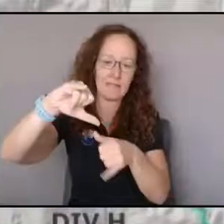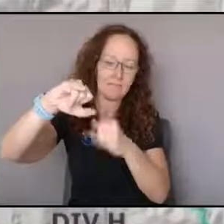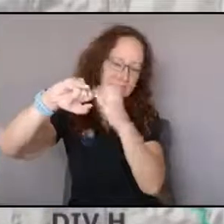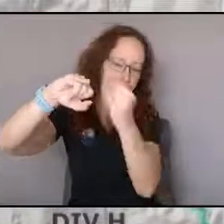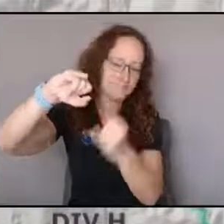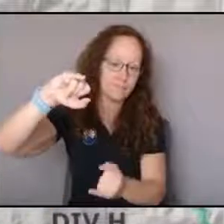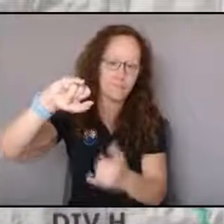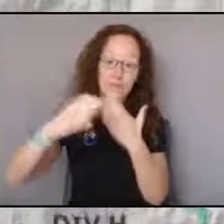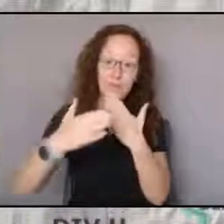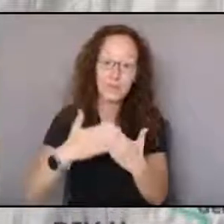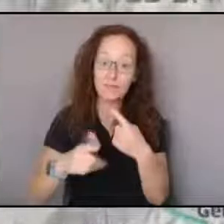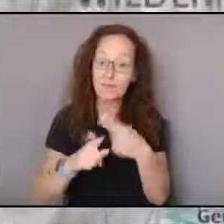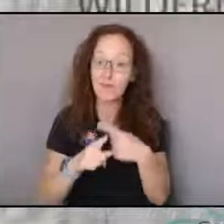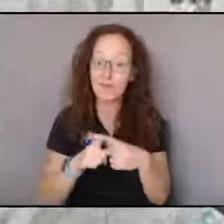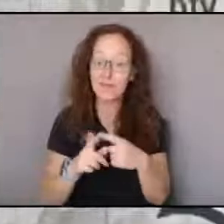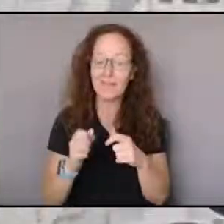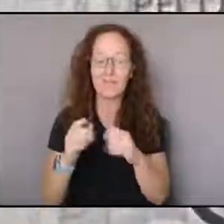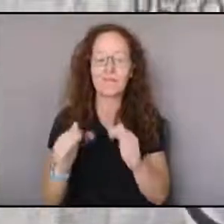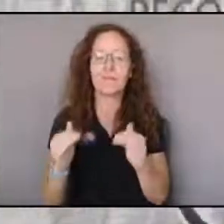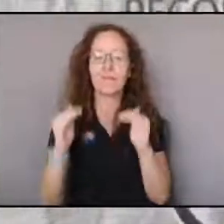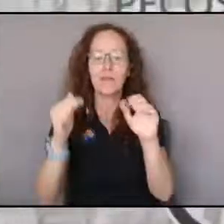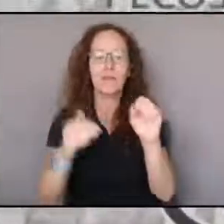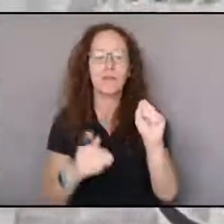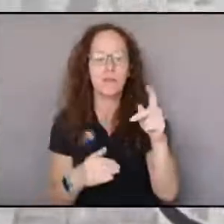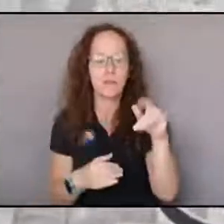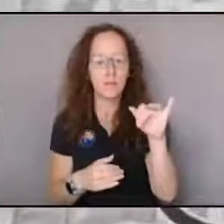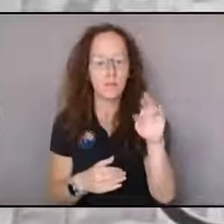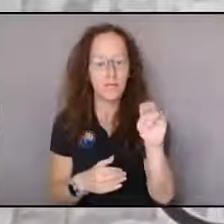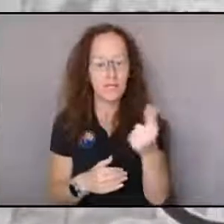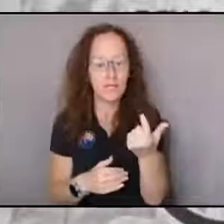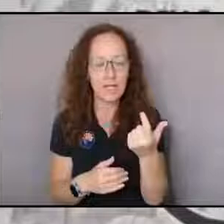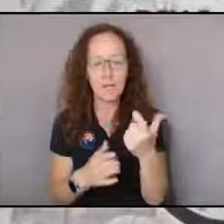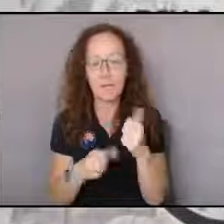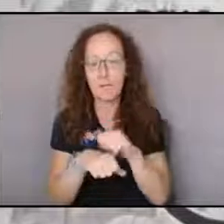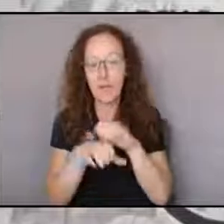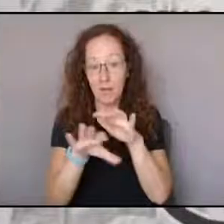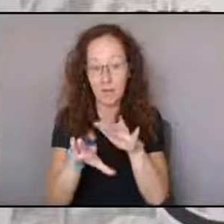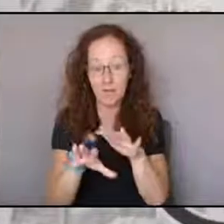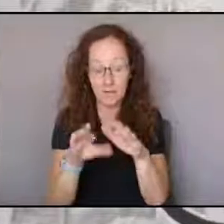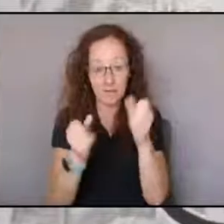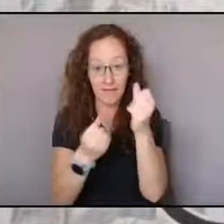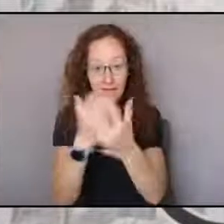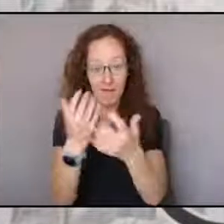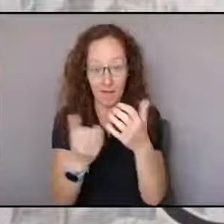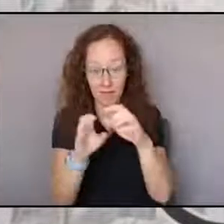ITS PERIMETER. ALL GOOD NEWS ON THE SOUTHWEST CORNER TODAY. MOVING UP INTO SPRING MOUNTAIN, THIS NATIONAL ENQUIRER